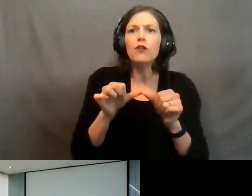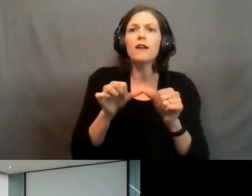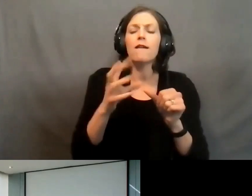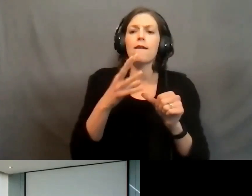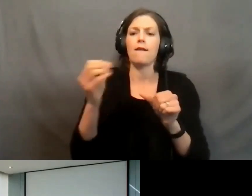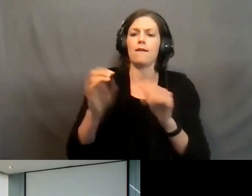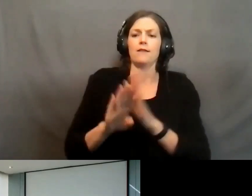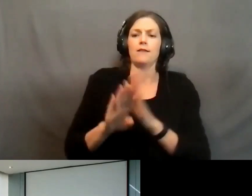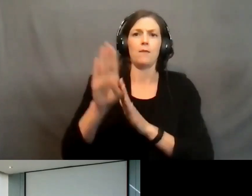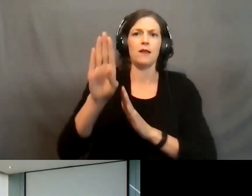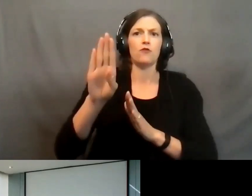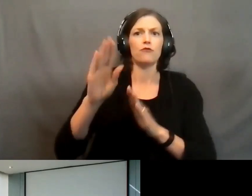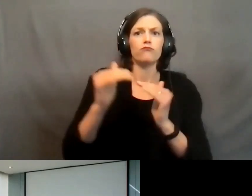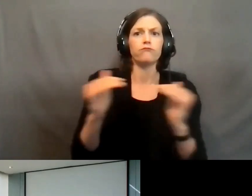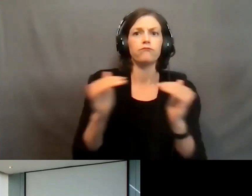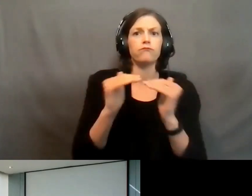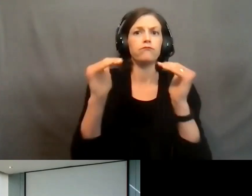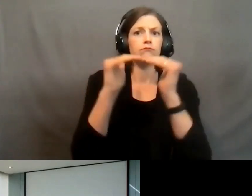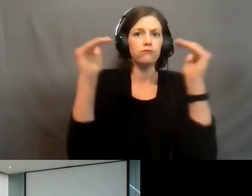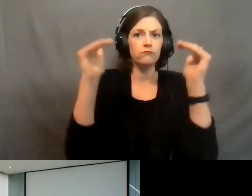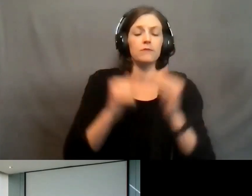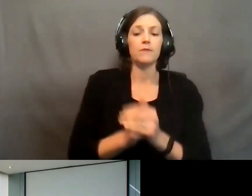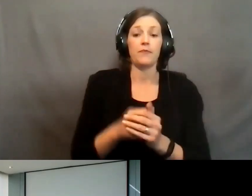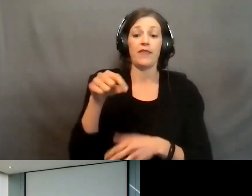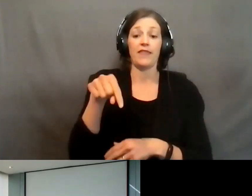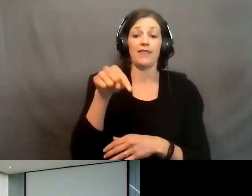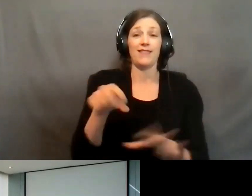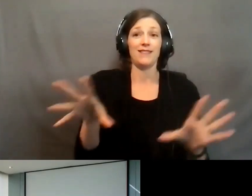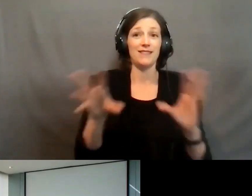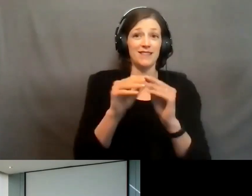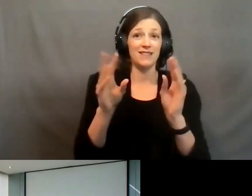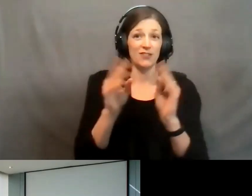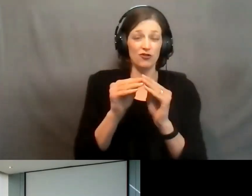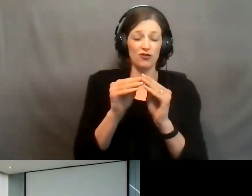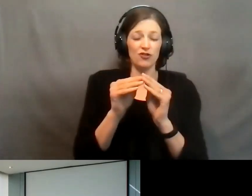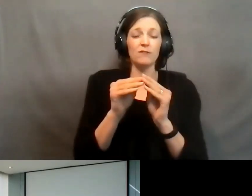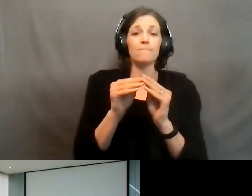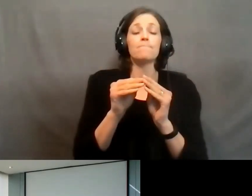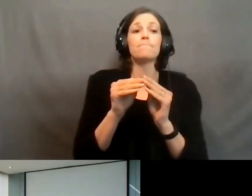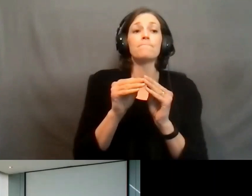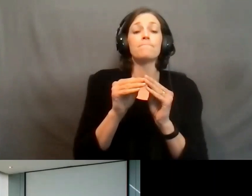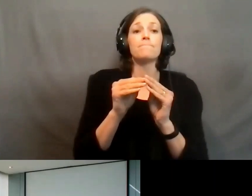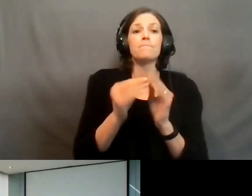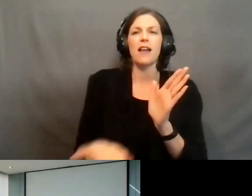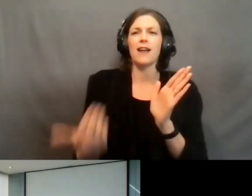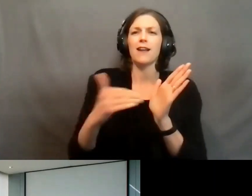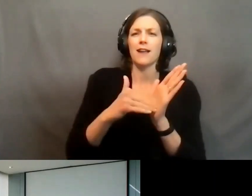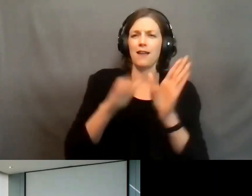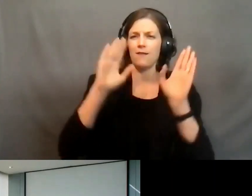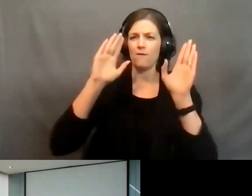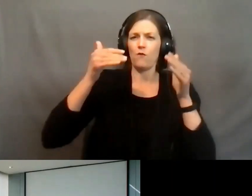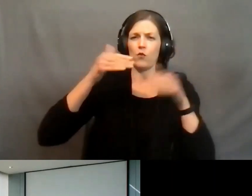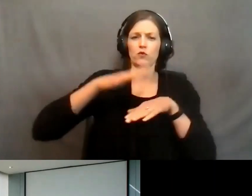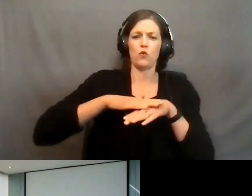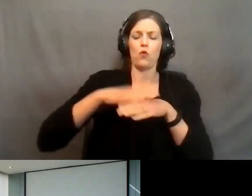This session as I indicated, will focus on 12:08:14 the discussants, the presenters,